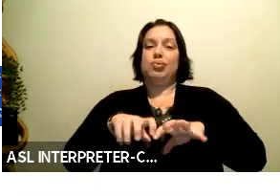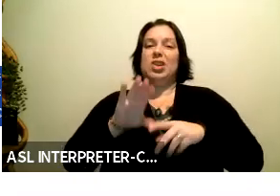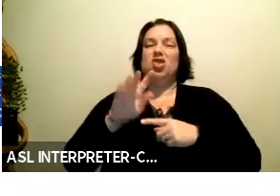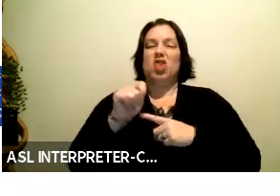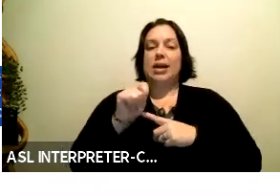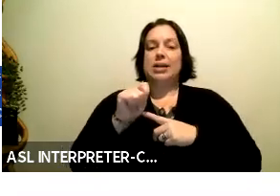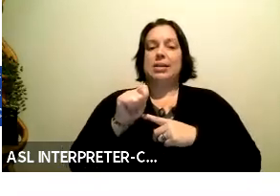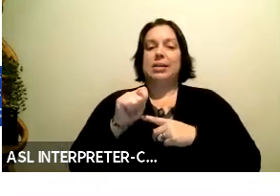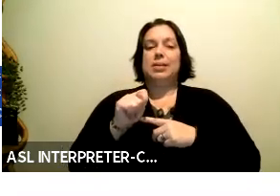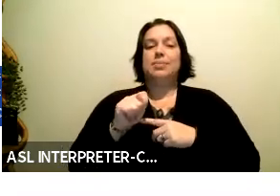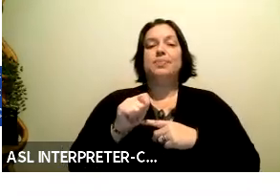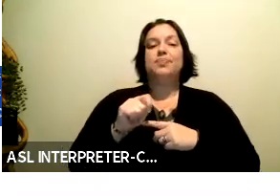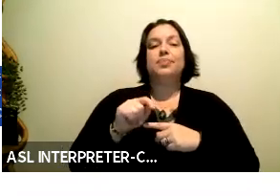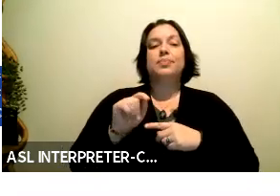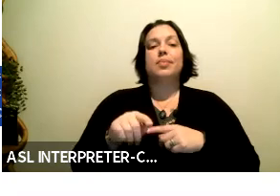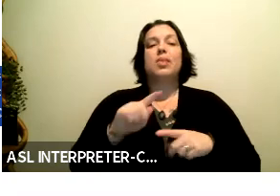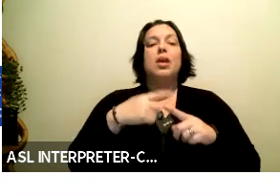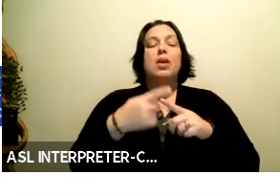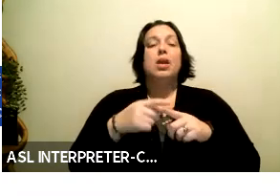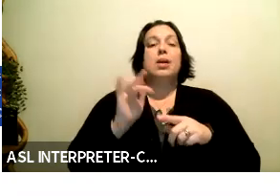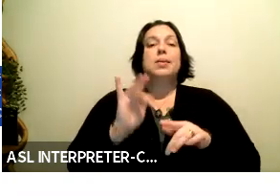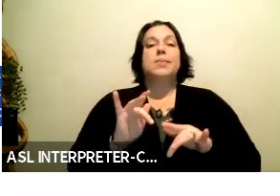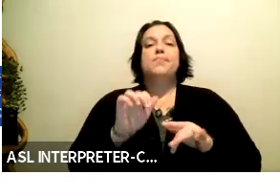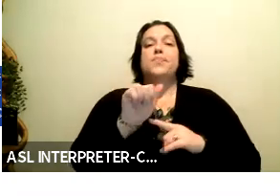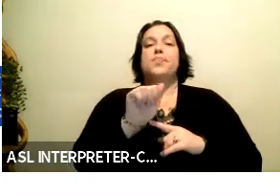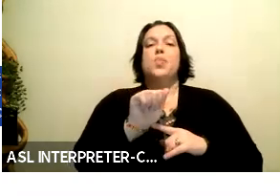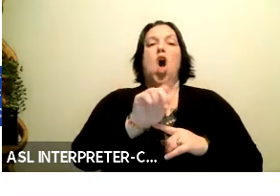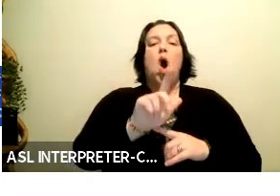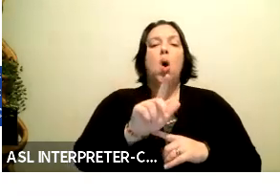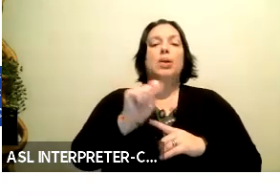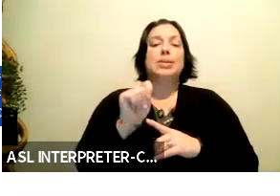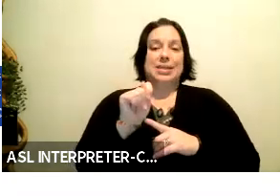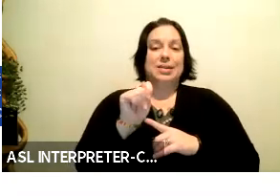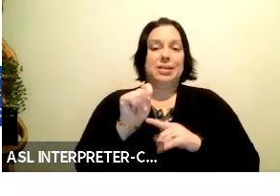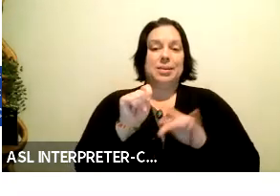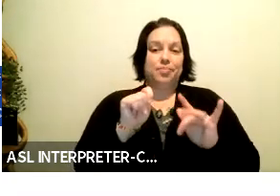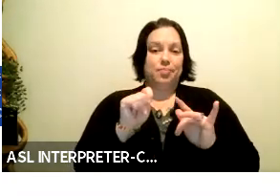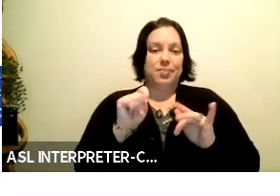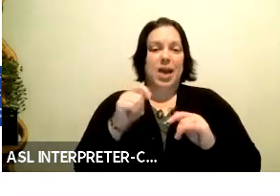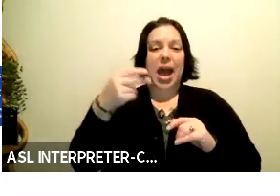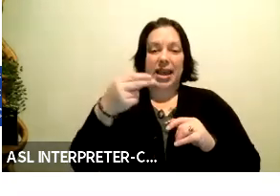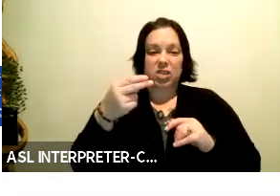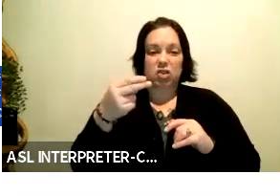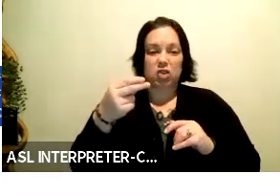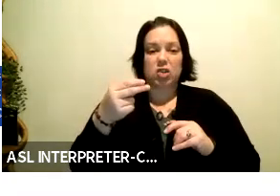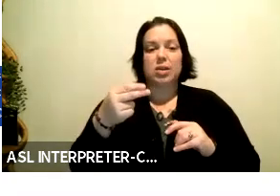if you're using the keyboard, you can use alt H to access the chat and hit enter. You can